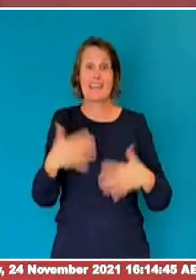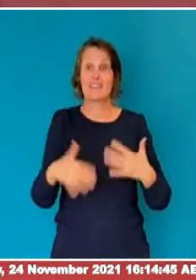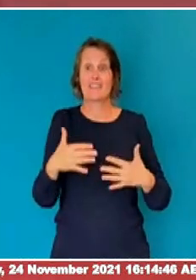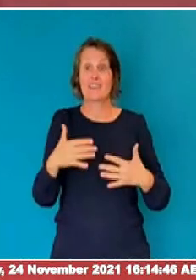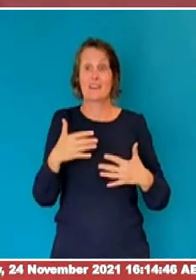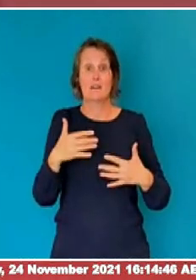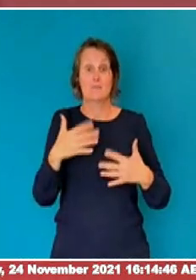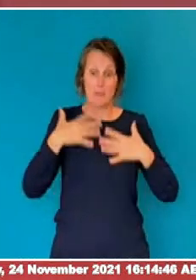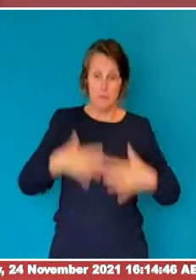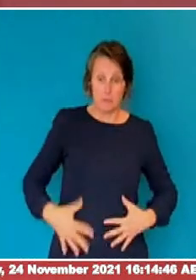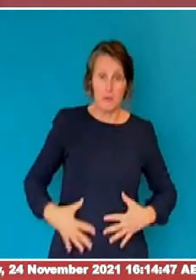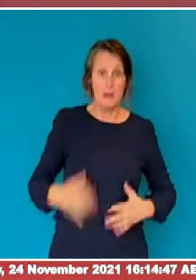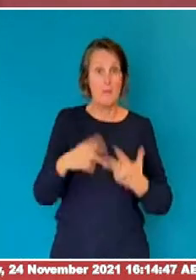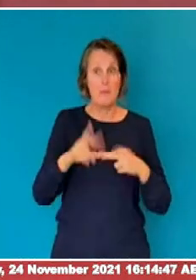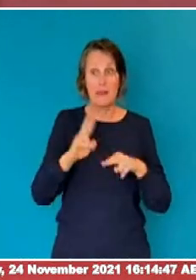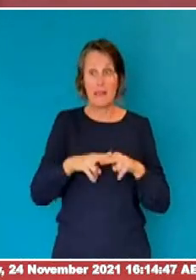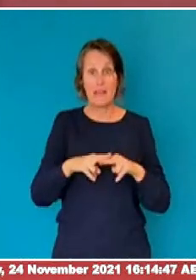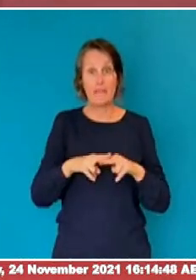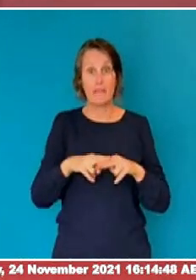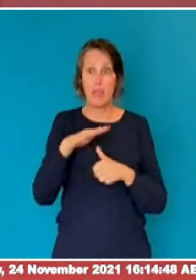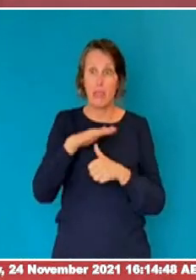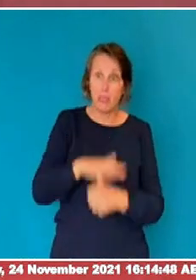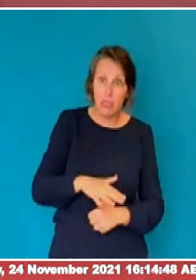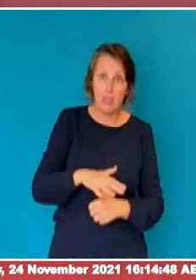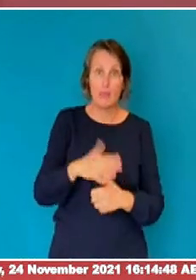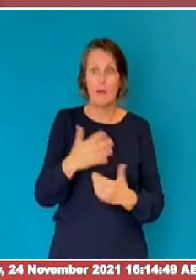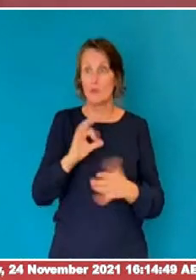injuries and that is something we are extremely focused on.